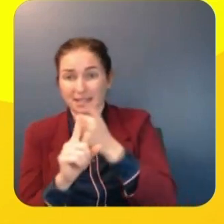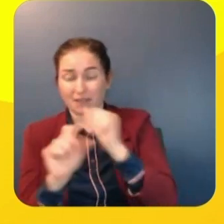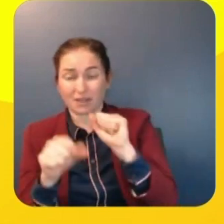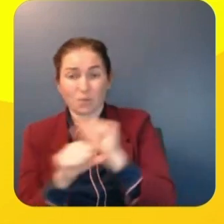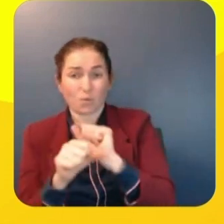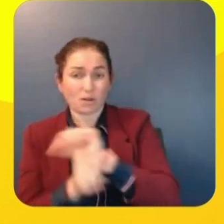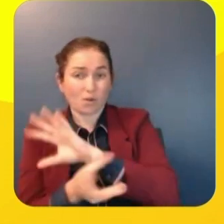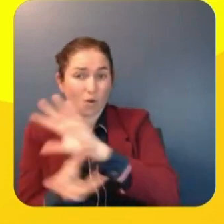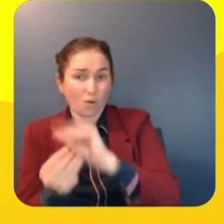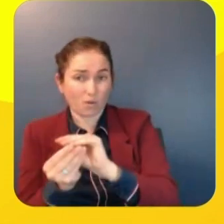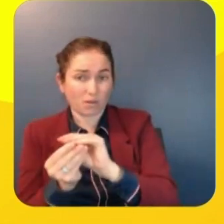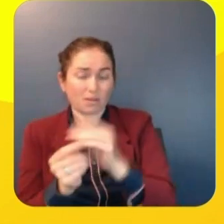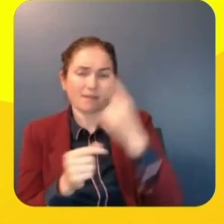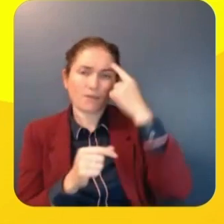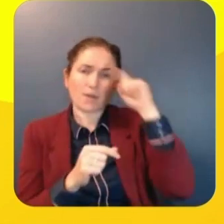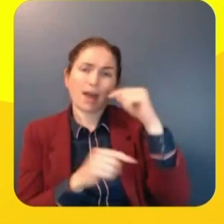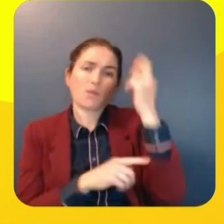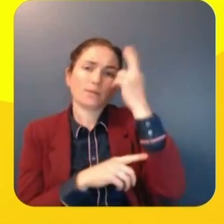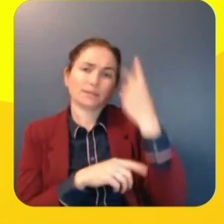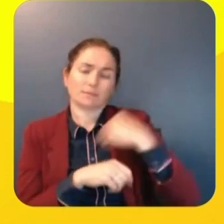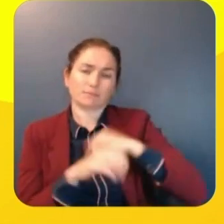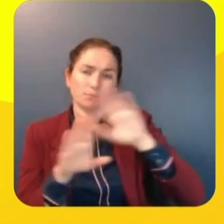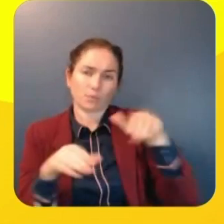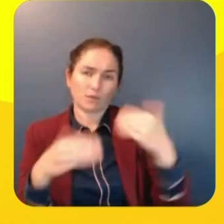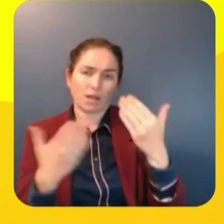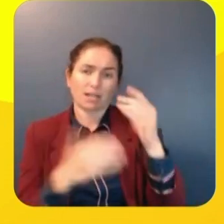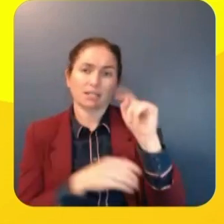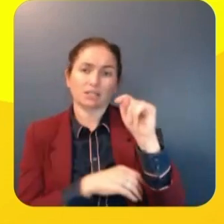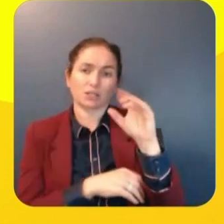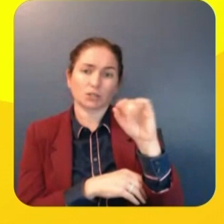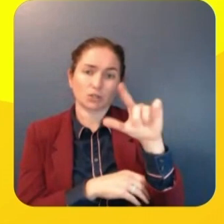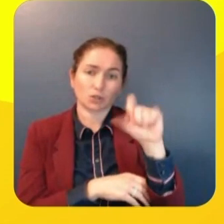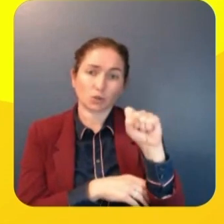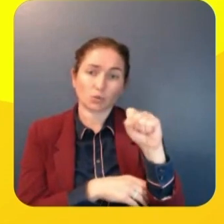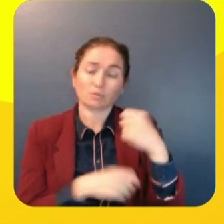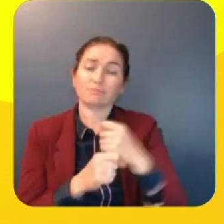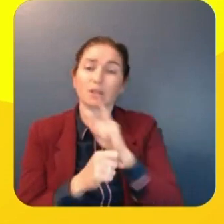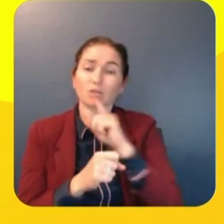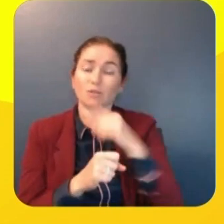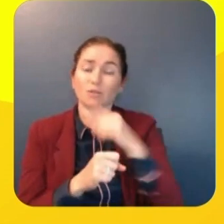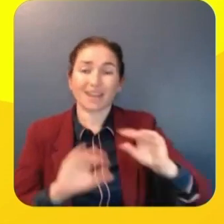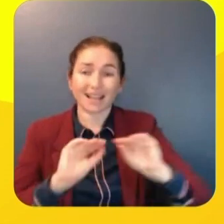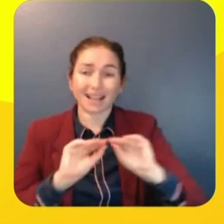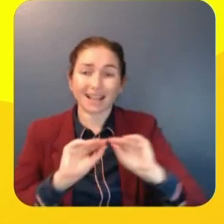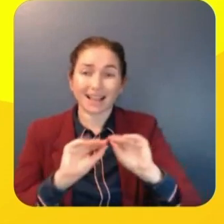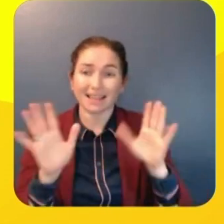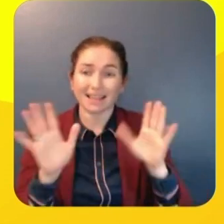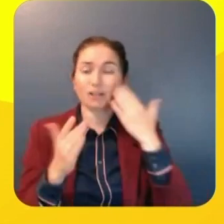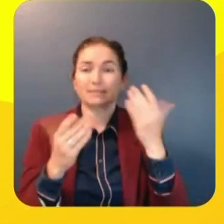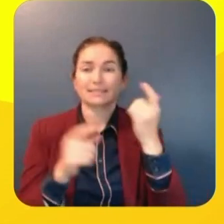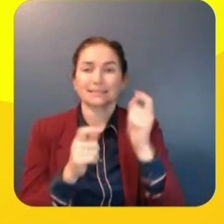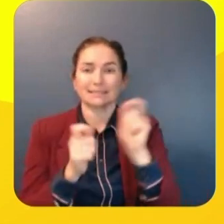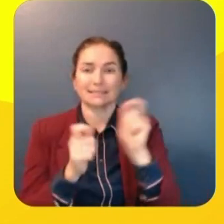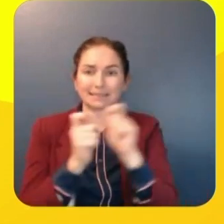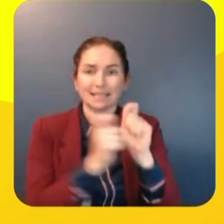For this reason, we are providing tools to ensure that we get a clear apples to apples picture to diagnose the industry